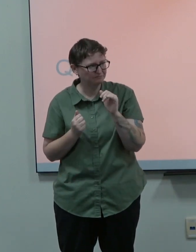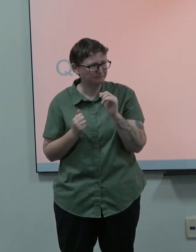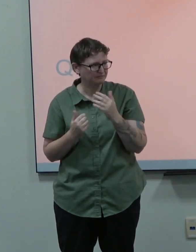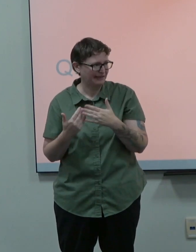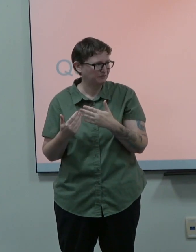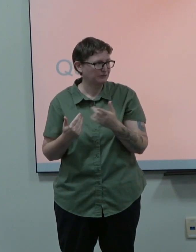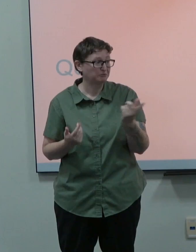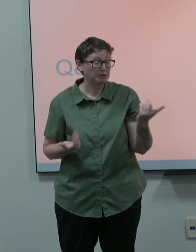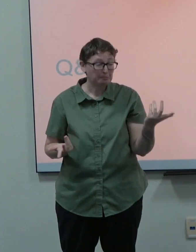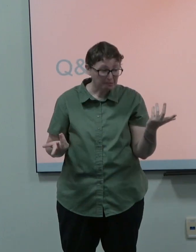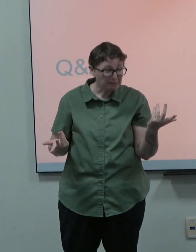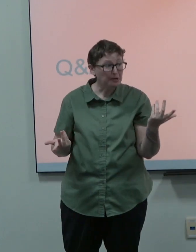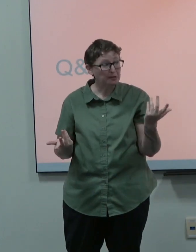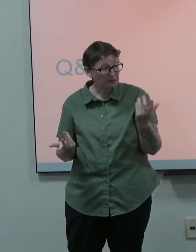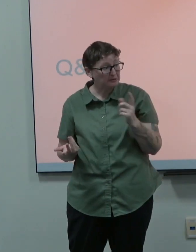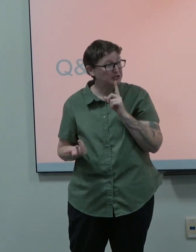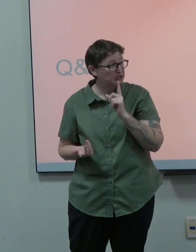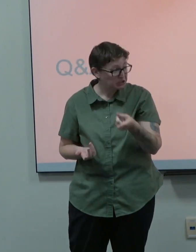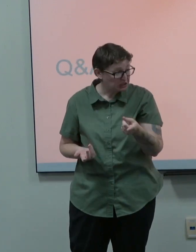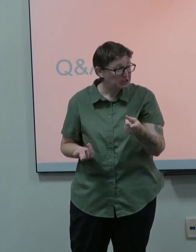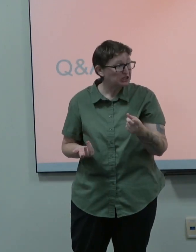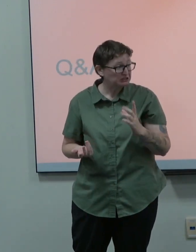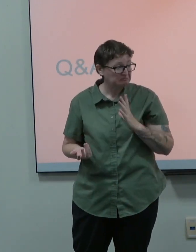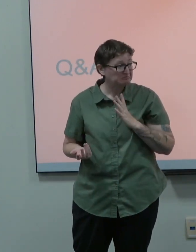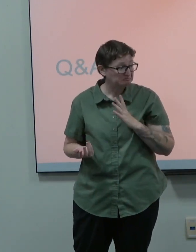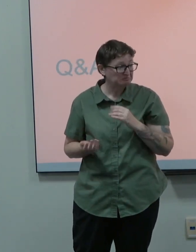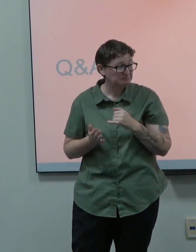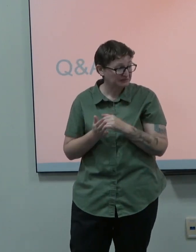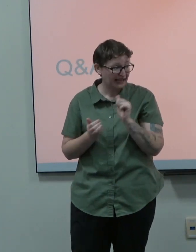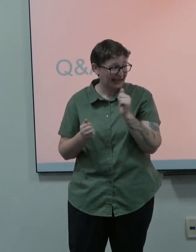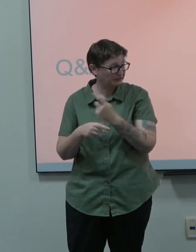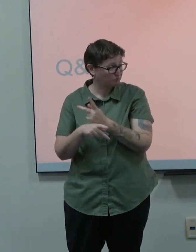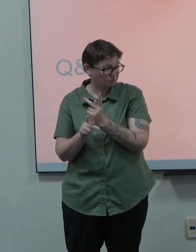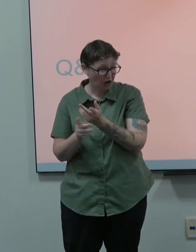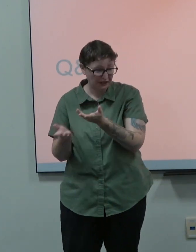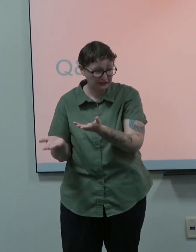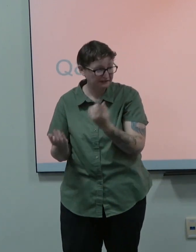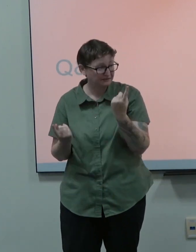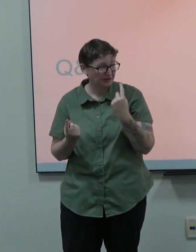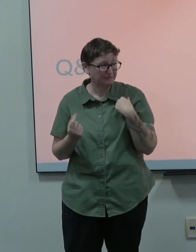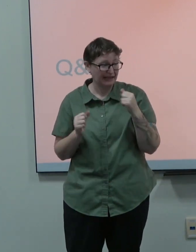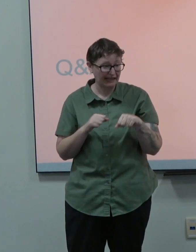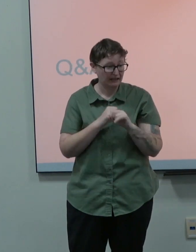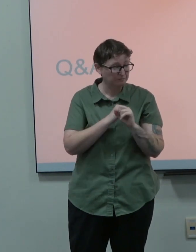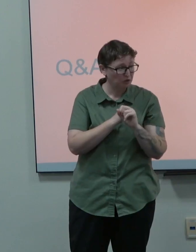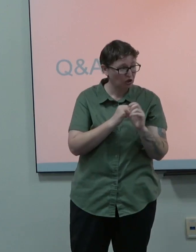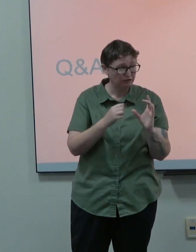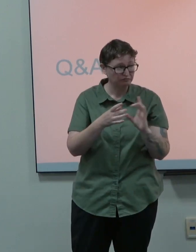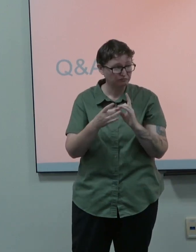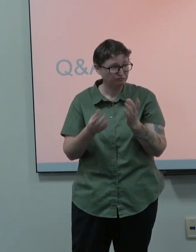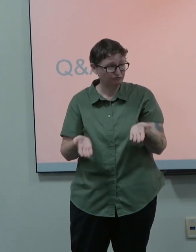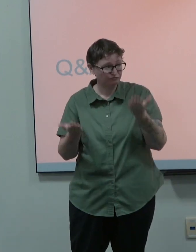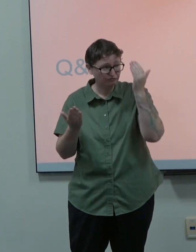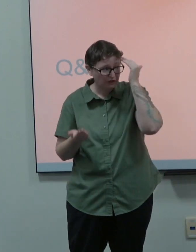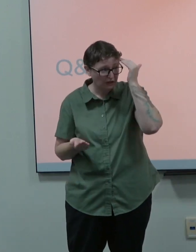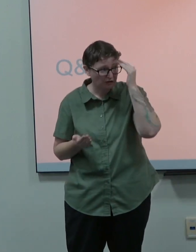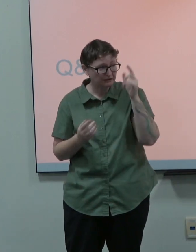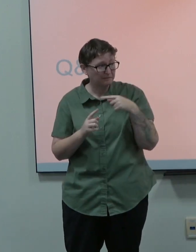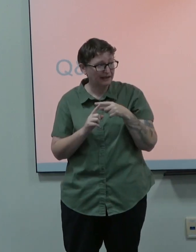to digital stethoscope. So I was like, sure, why not? And it is a product or something that I can market and promote awareness for deaf healthcare